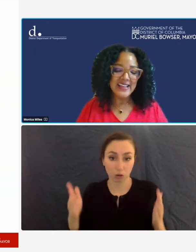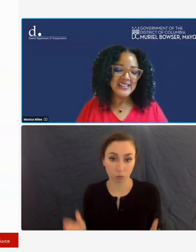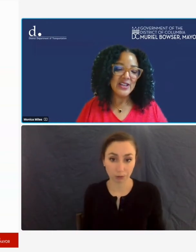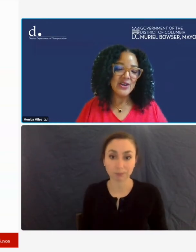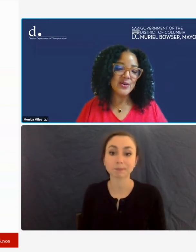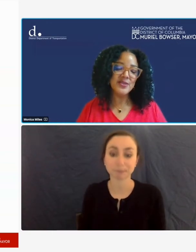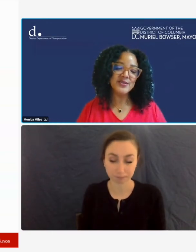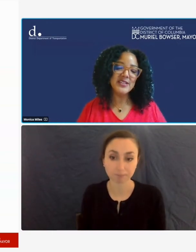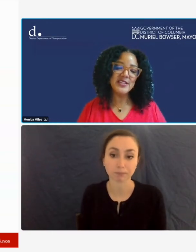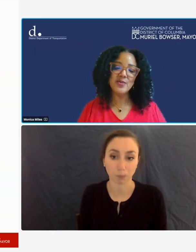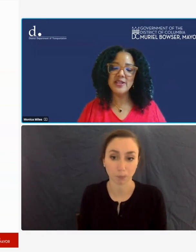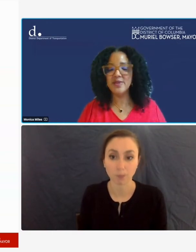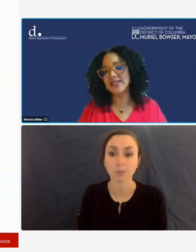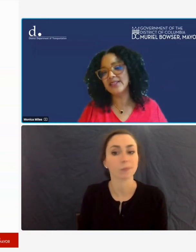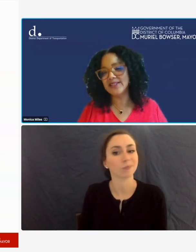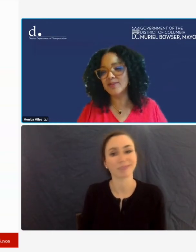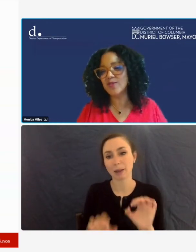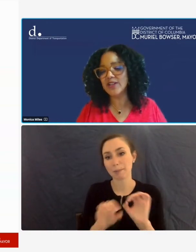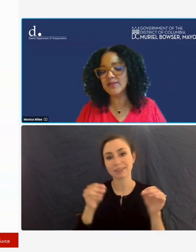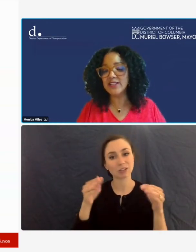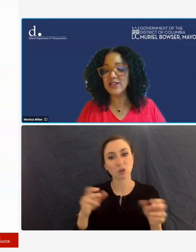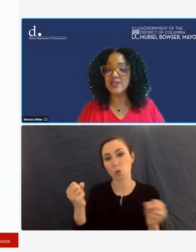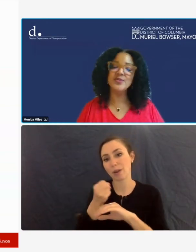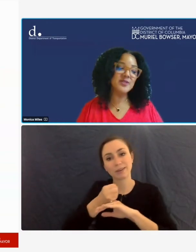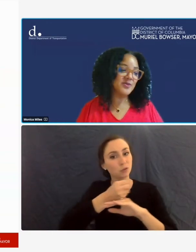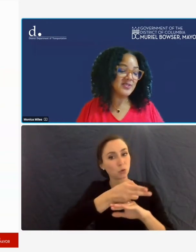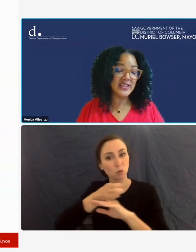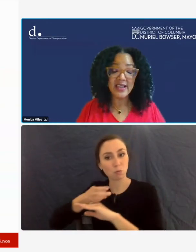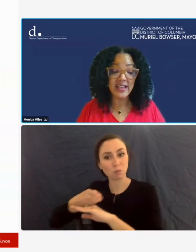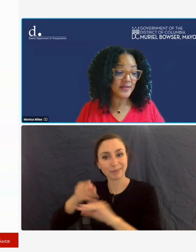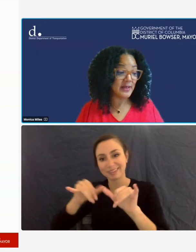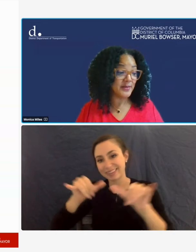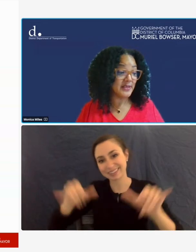so there's really no way to beat the system when it comes to the cost principles they have i mean